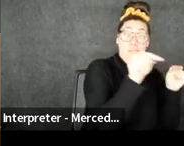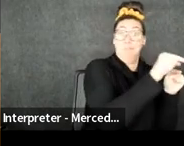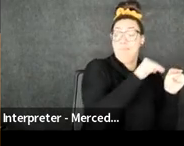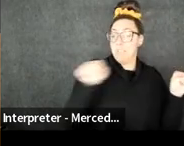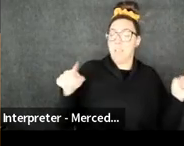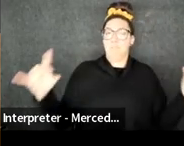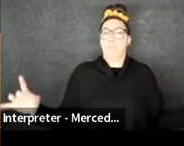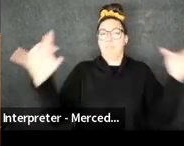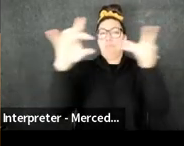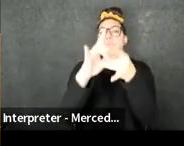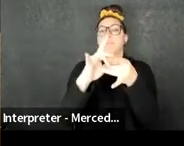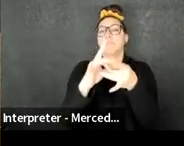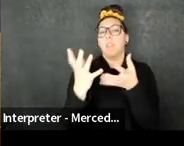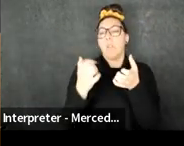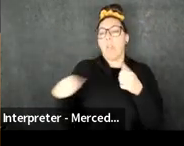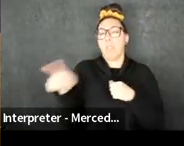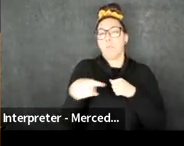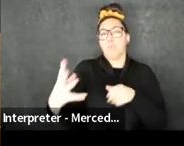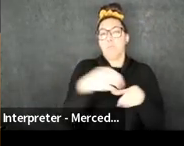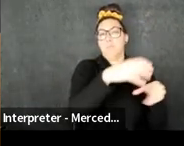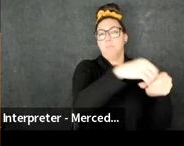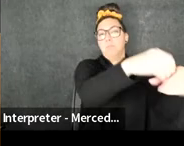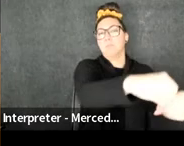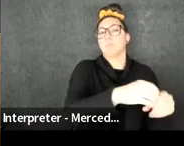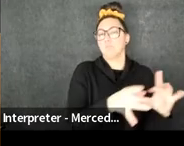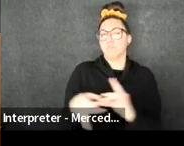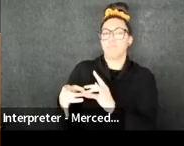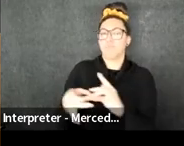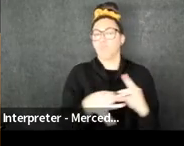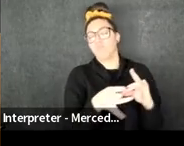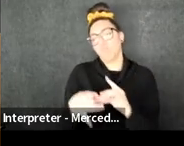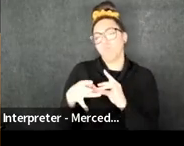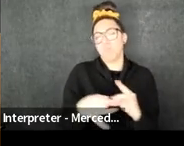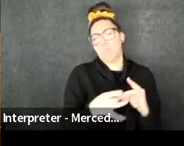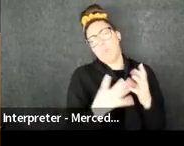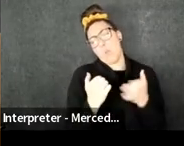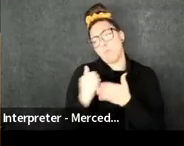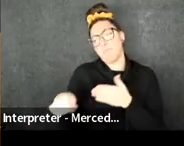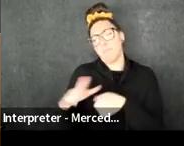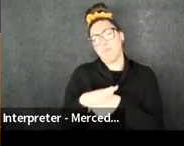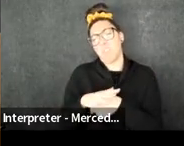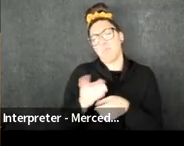students during this stressful times of this pandemic. I want to emphasize that we do not offer